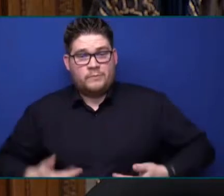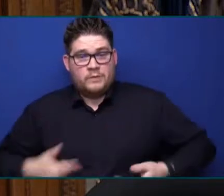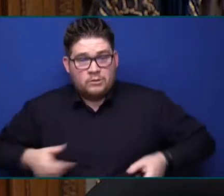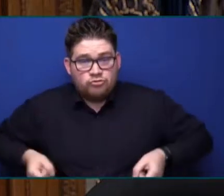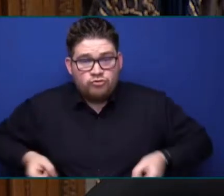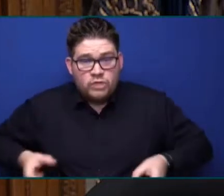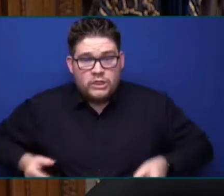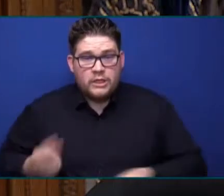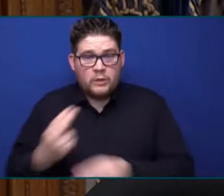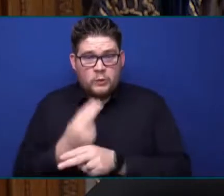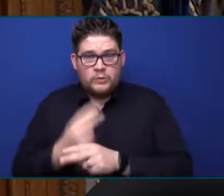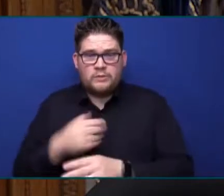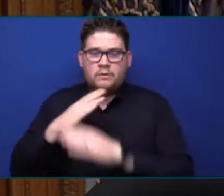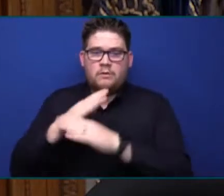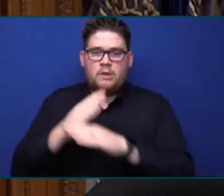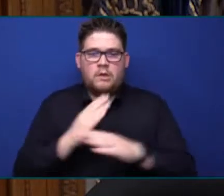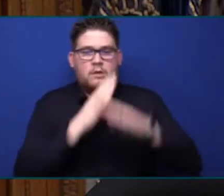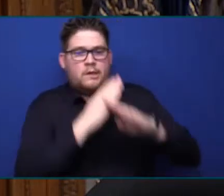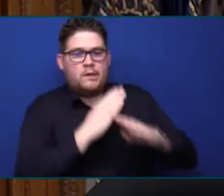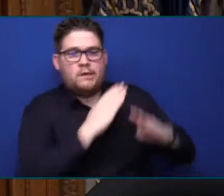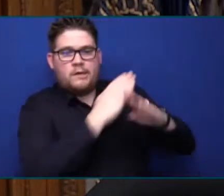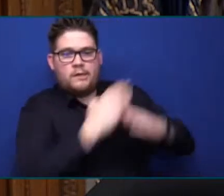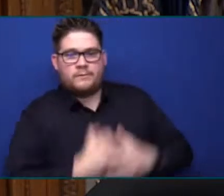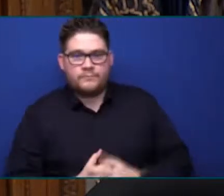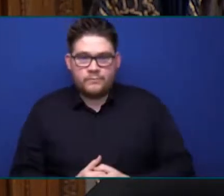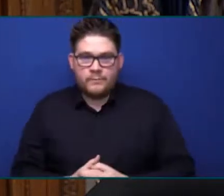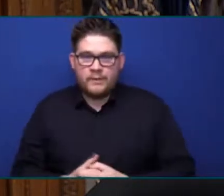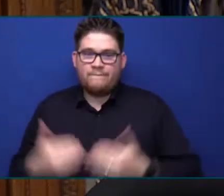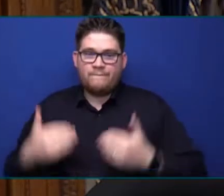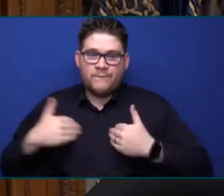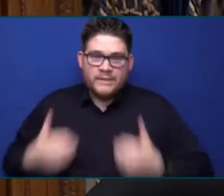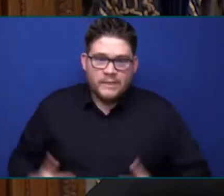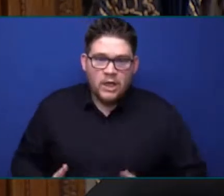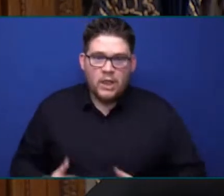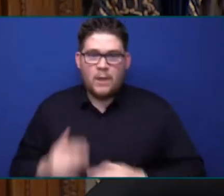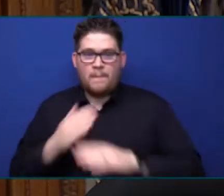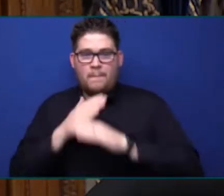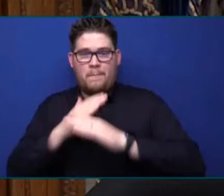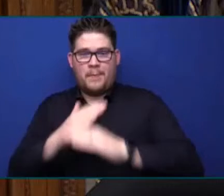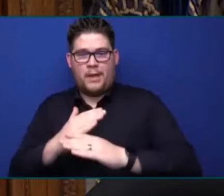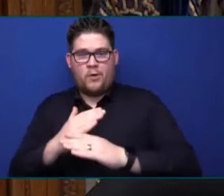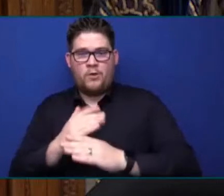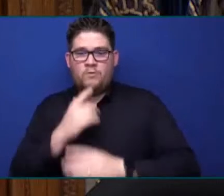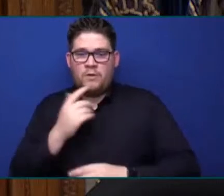represent only a subsection of the barriers people with disabilities face in their everyday life.